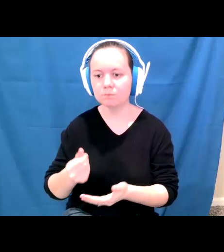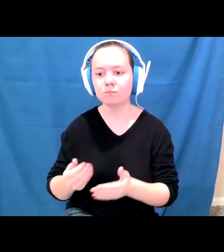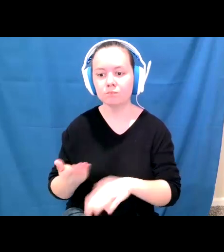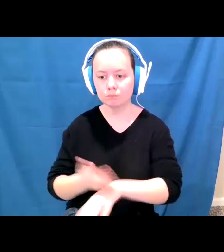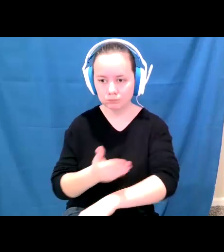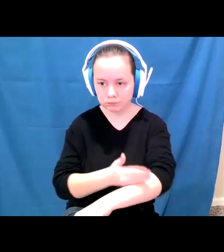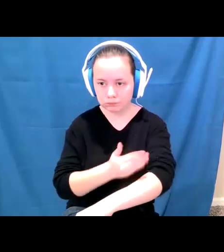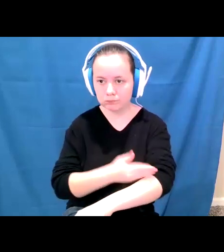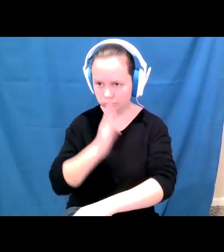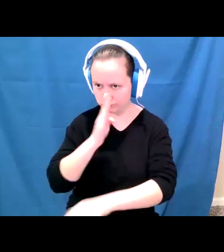People are struggling with